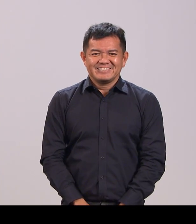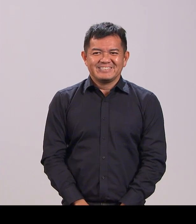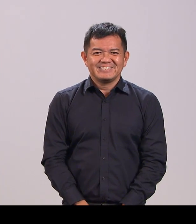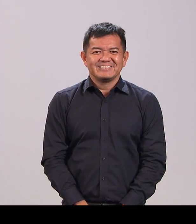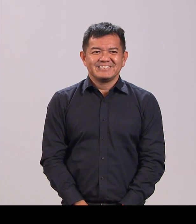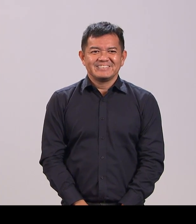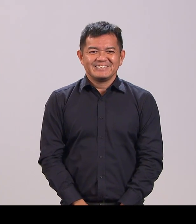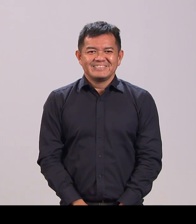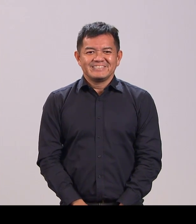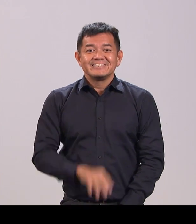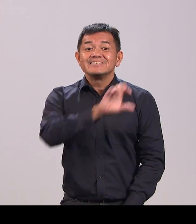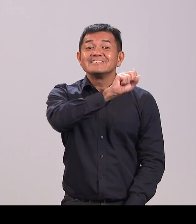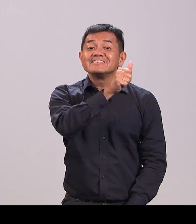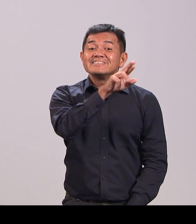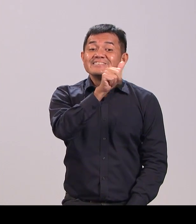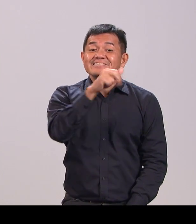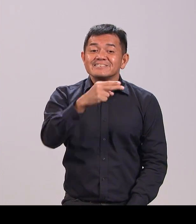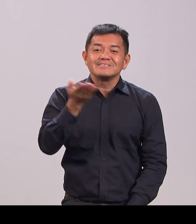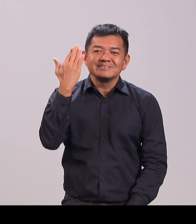Sarah has just had a baby, so we should congratulate her too.